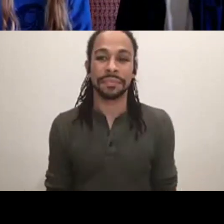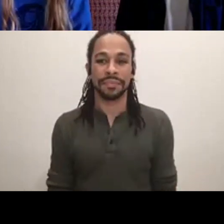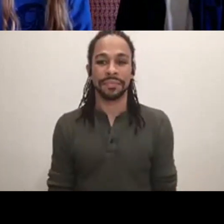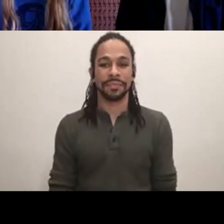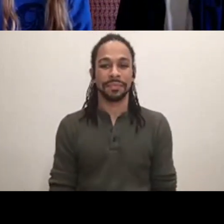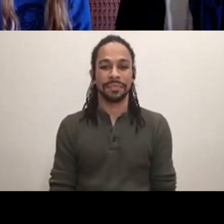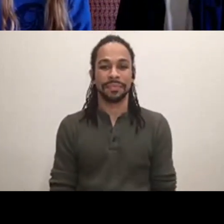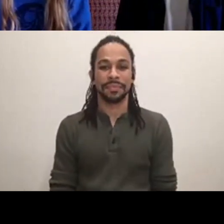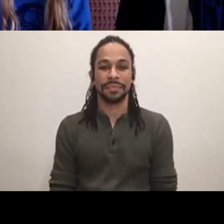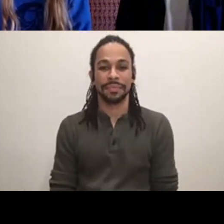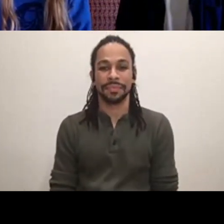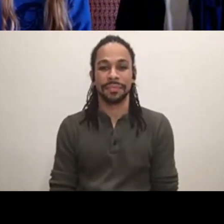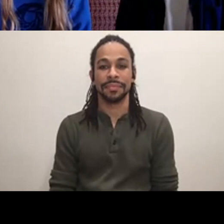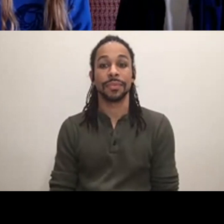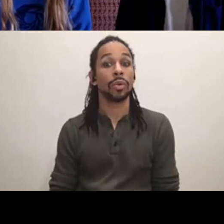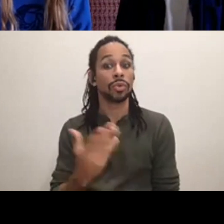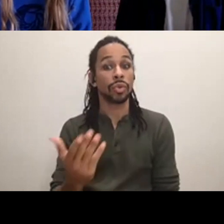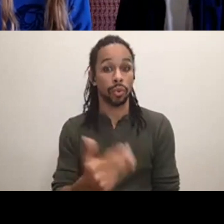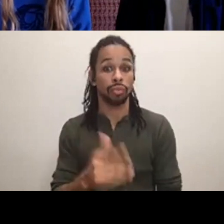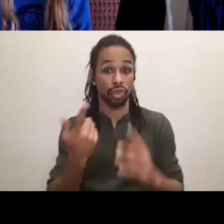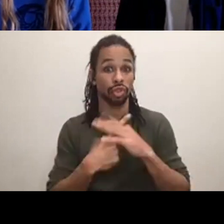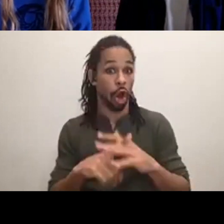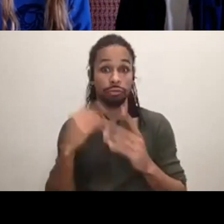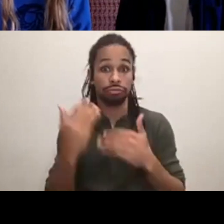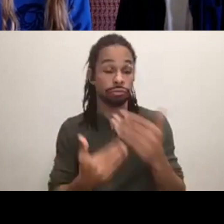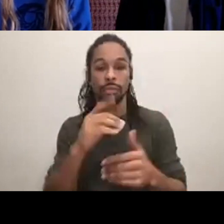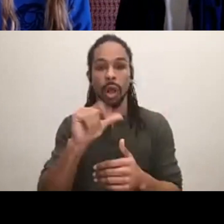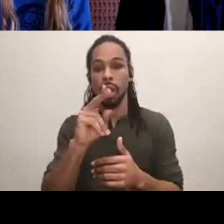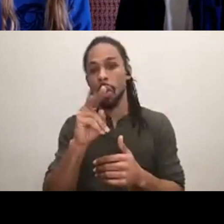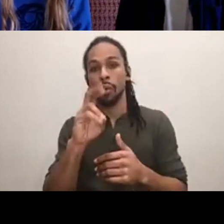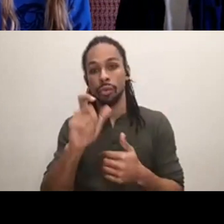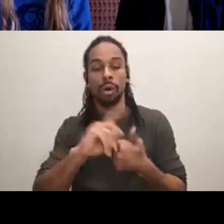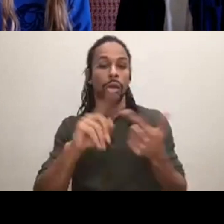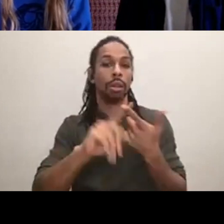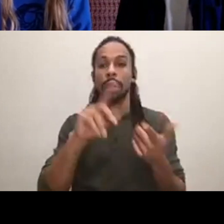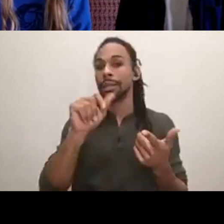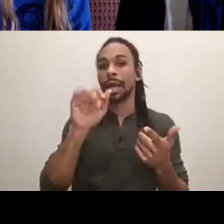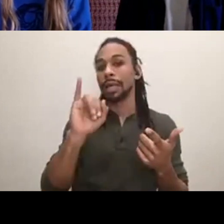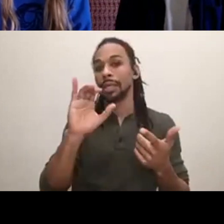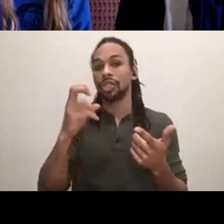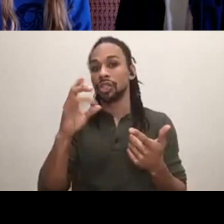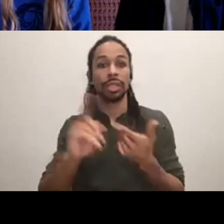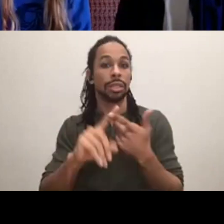unravels, you know? So I think, I don't know I think there would maybe take practice and